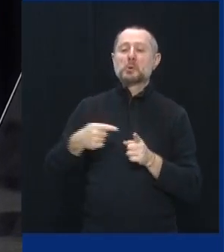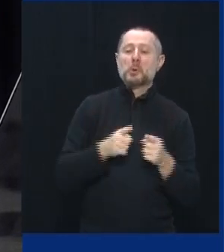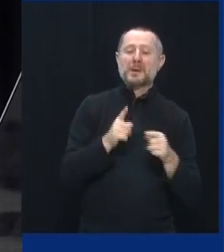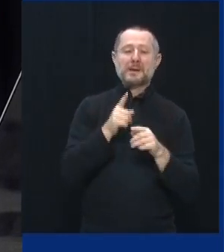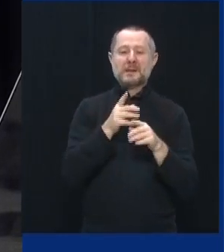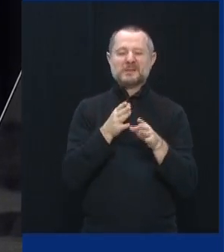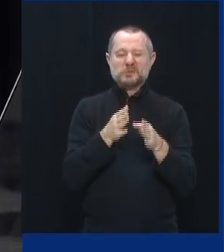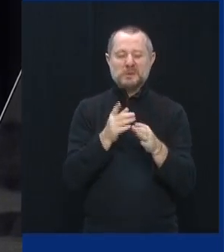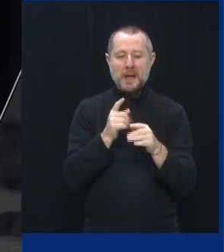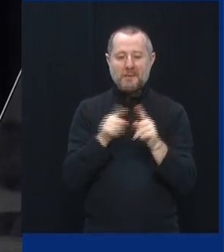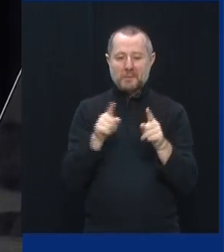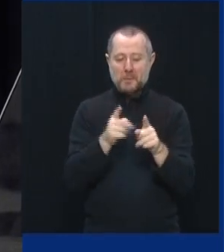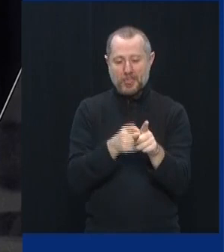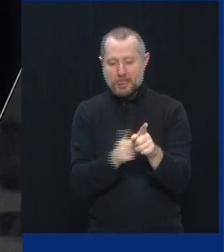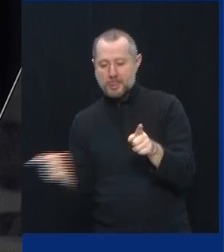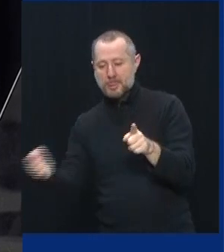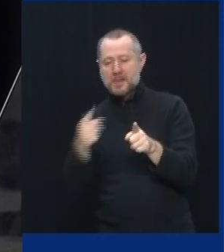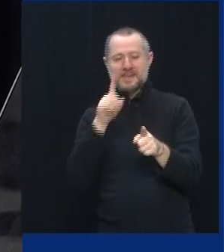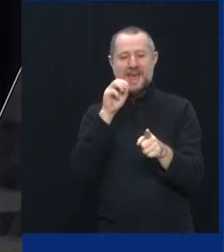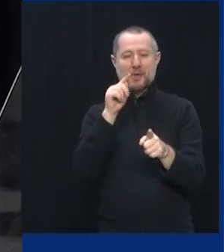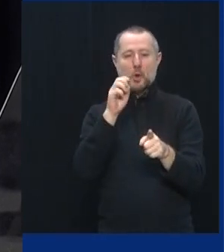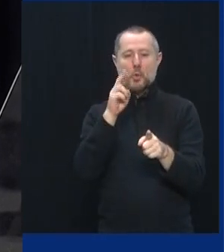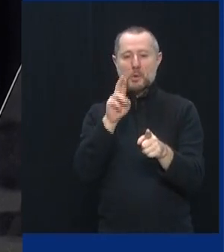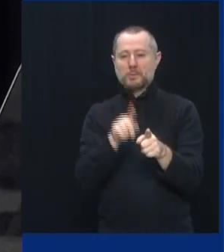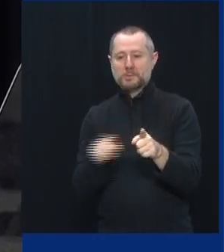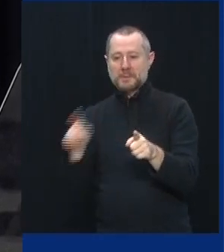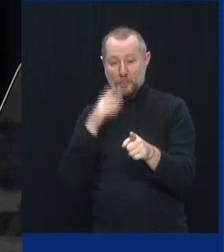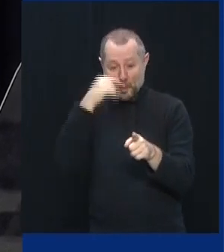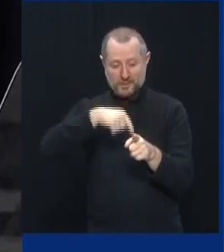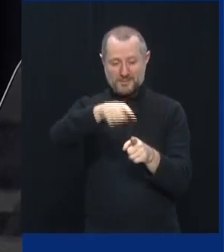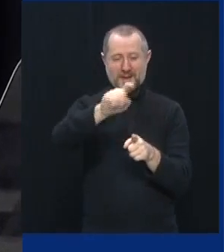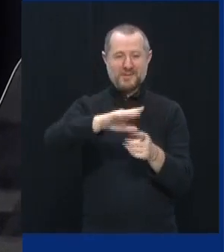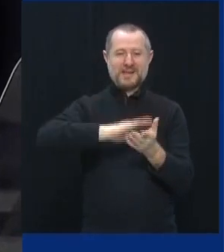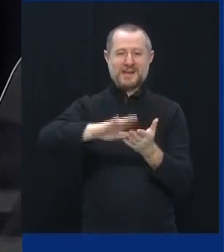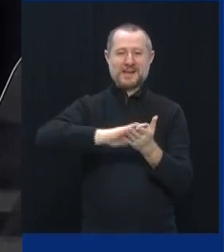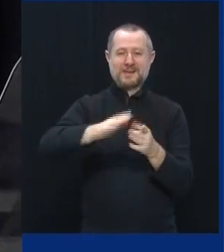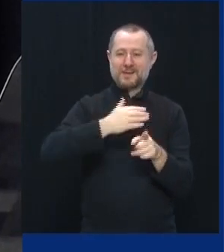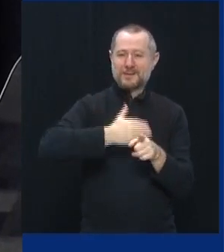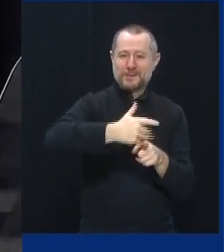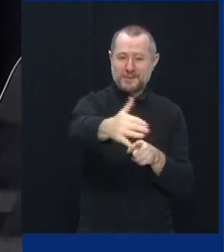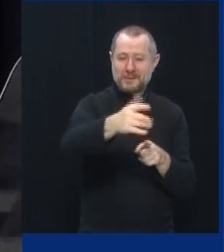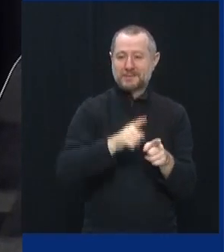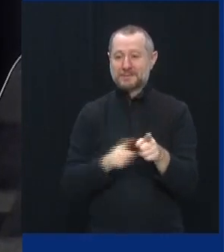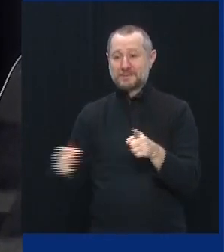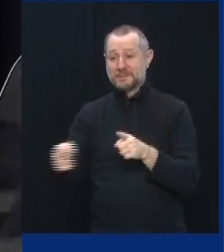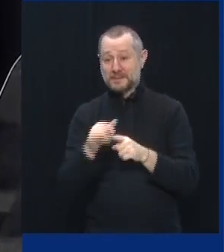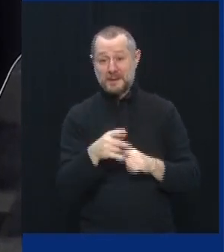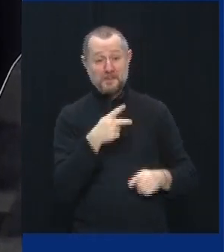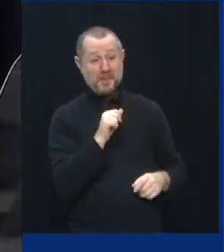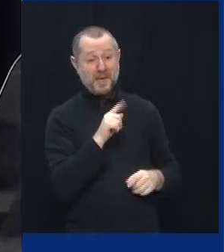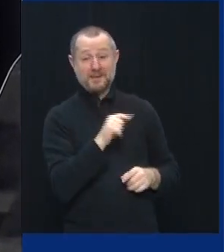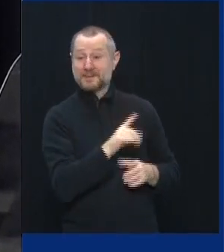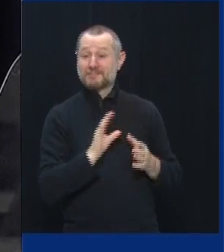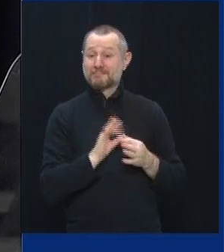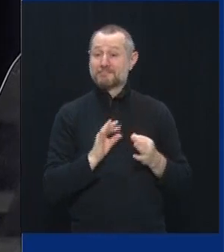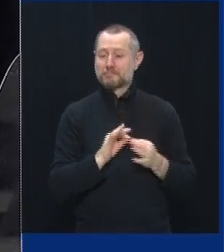WE HAVE SOME ROUTES ACROSS THE CITY WITH MINOR DETOURS, THE SANITATION COMPLETES THE SNOW CLEARING EFFORTS. PAT SAID LOOKING AHEAD WE'RE